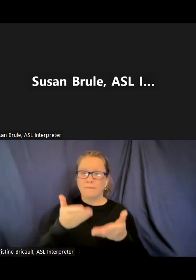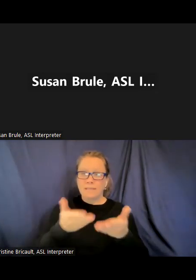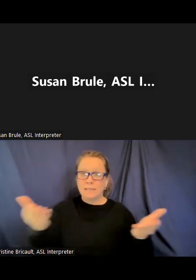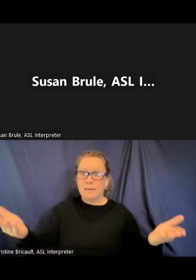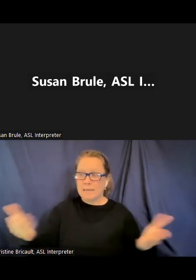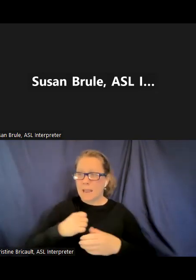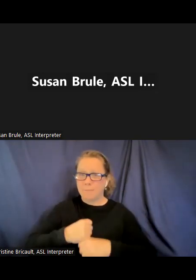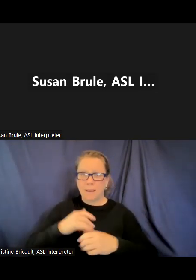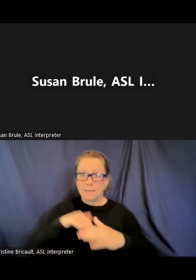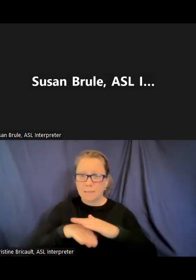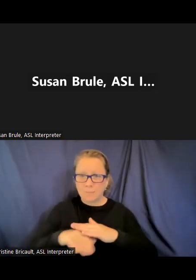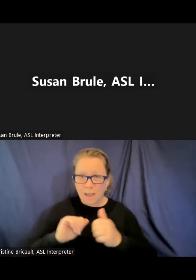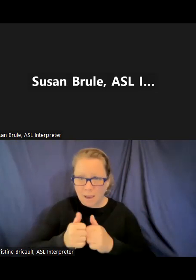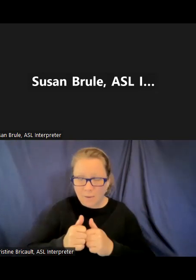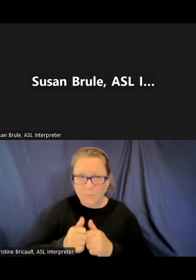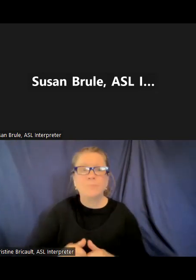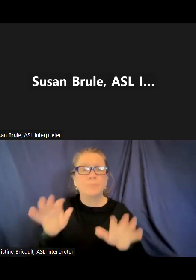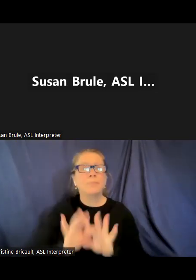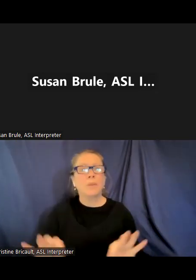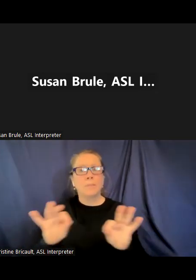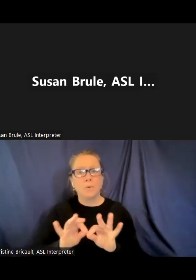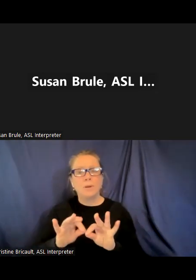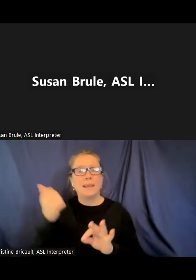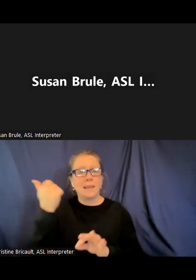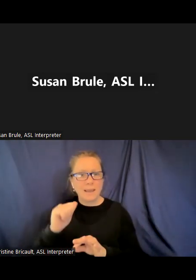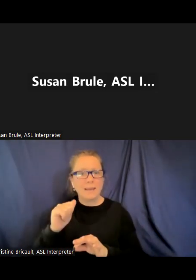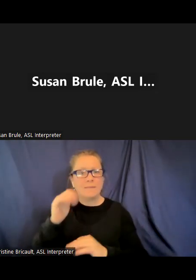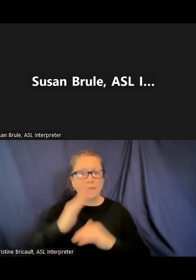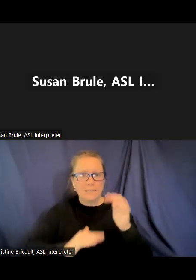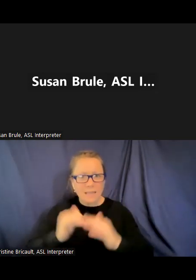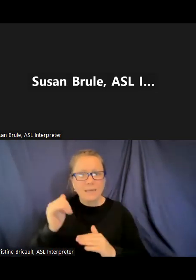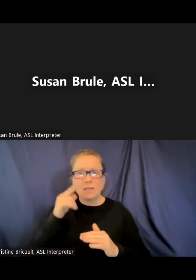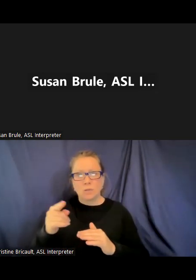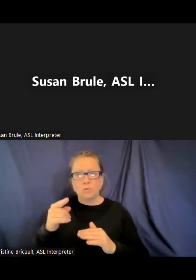You need to make sure that any facilities you are renovating or